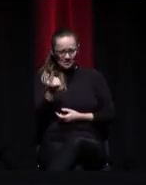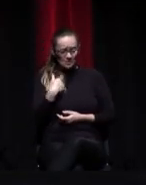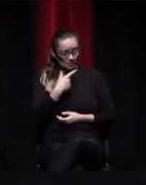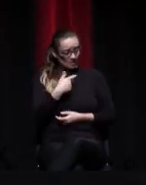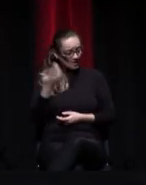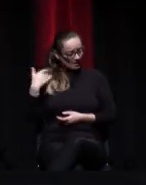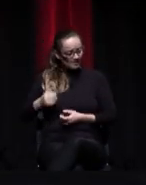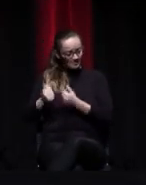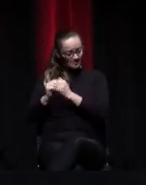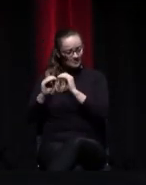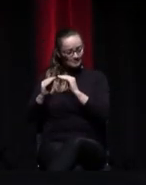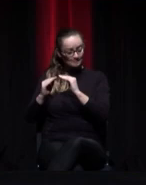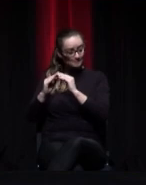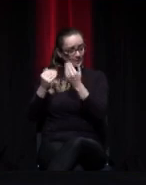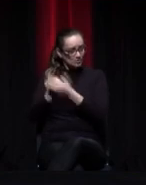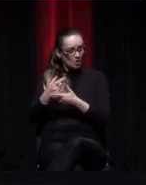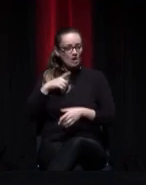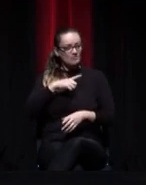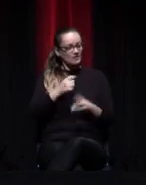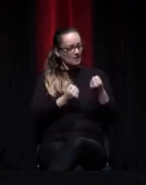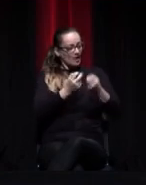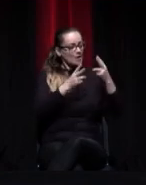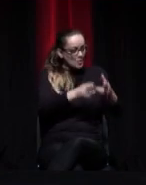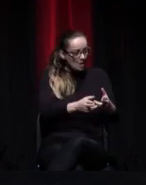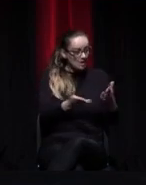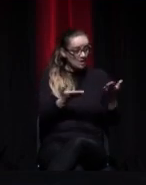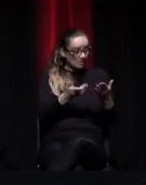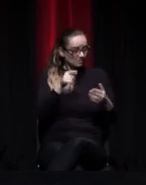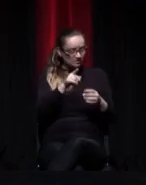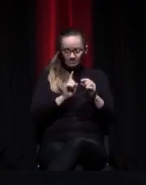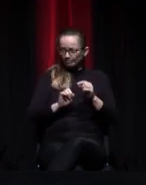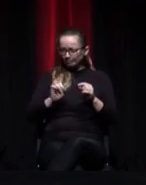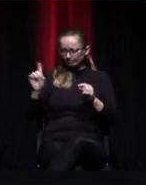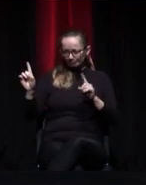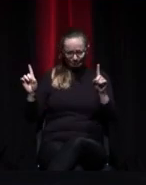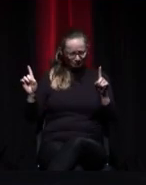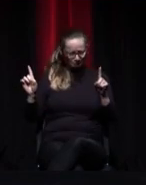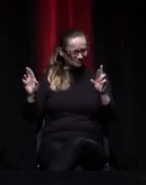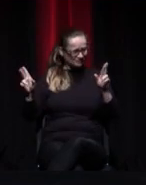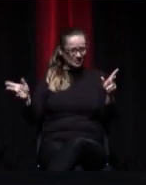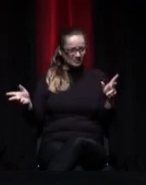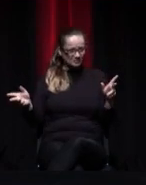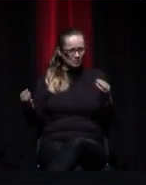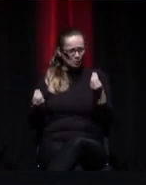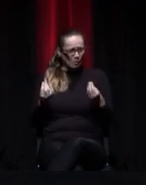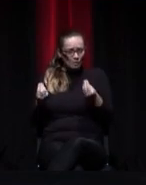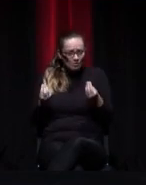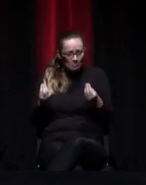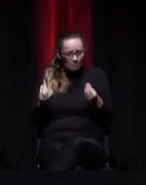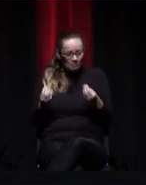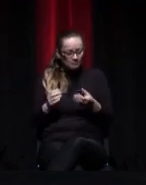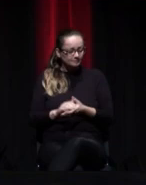All of a sudden, I find out there's an alien in here? Five, already?